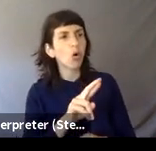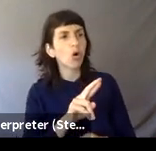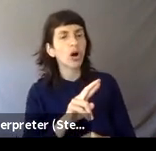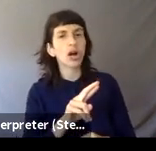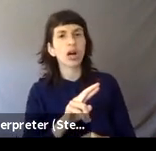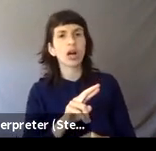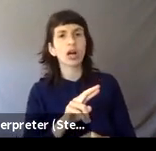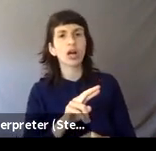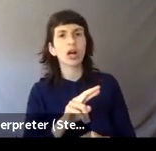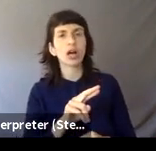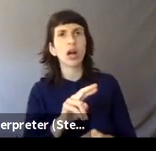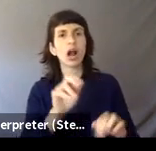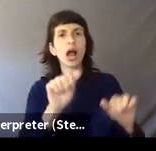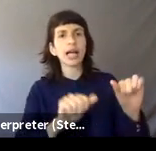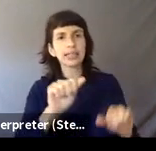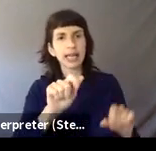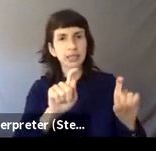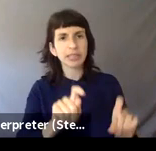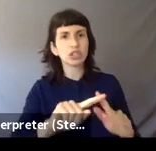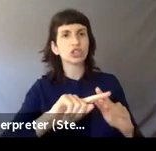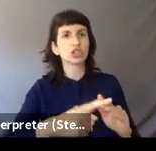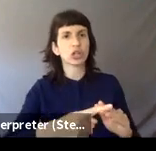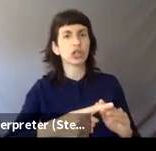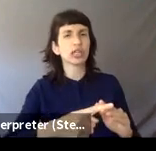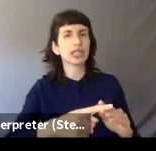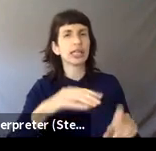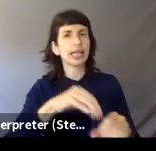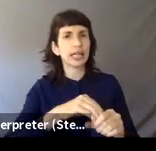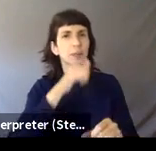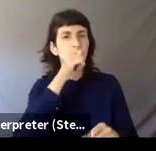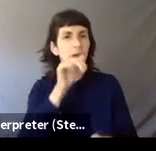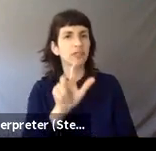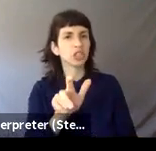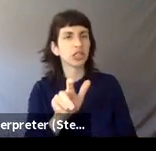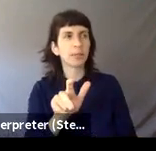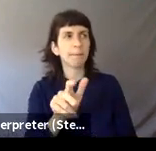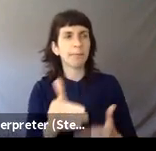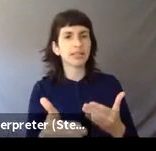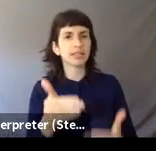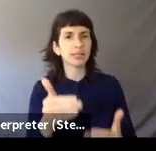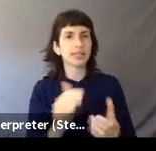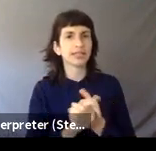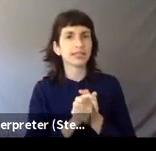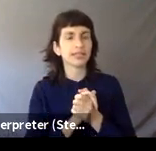I think the answer then would be you're going to have to assign it to specific students if you want to assign it to a private channel.